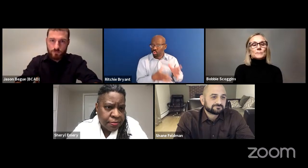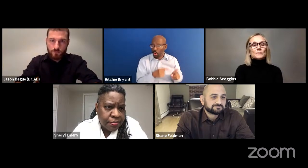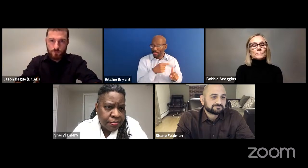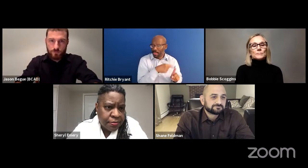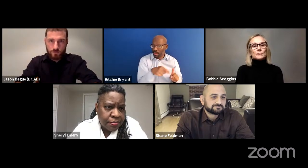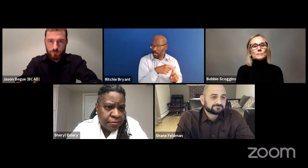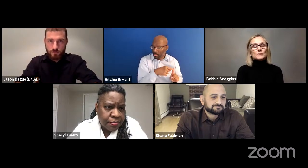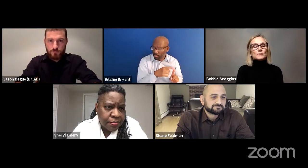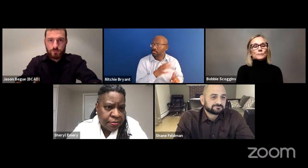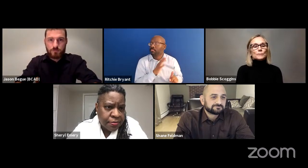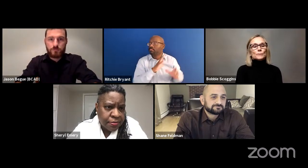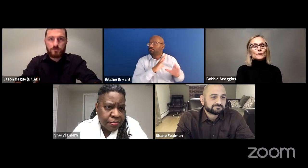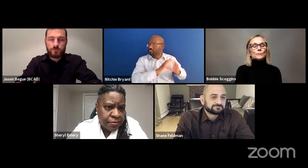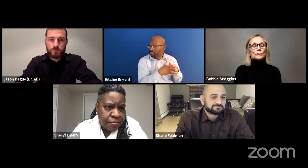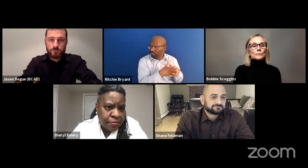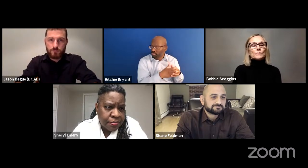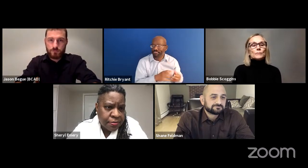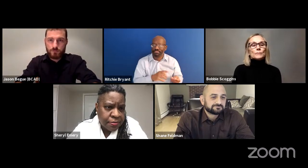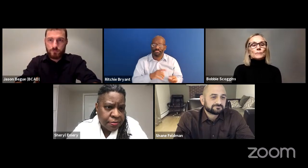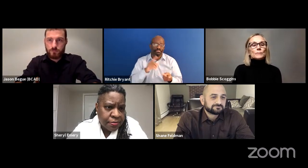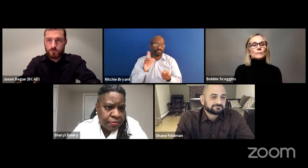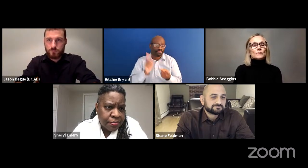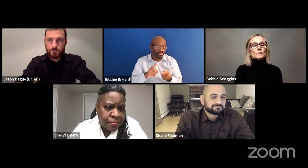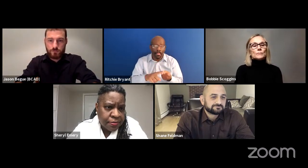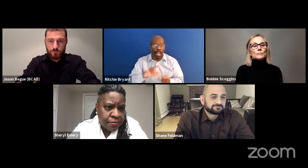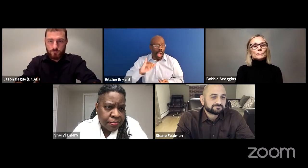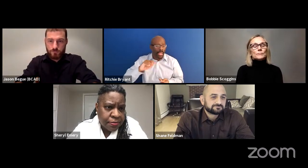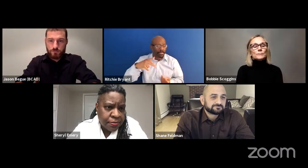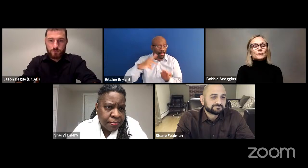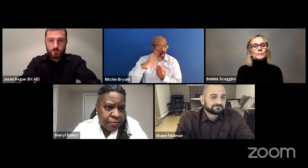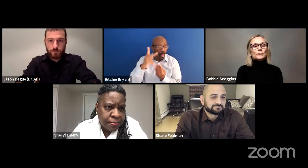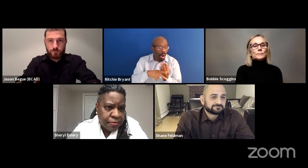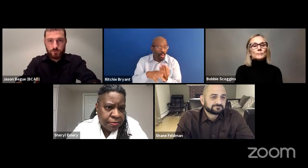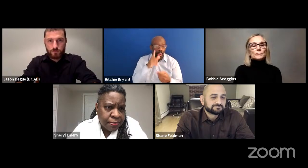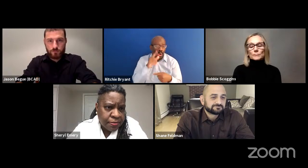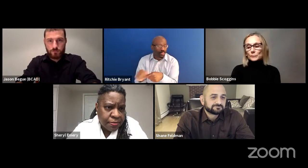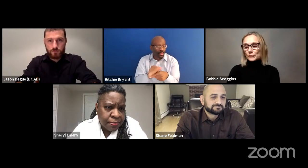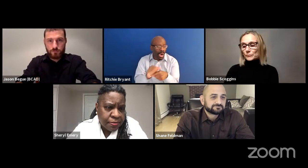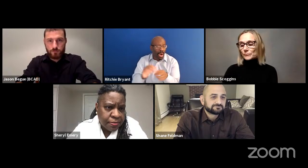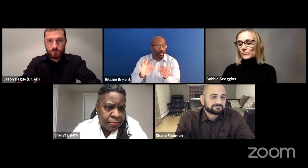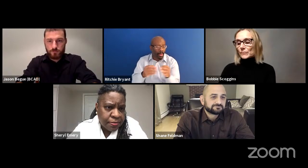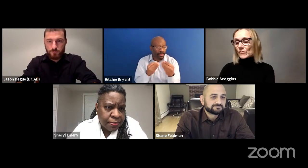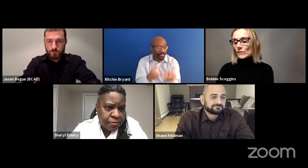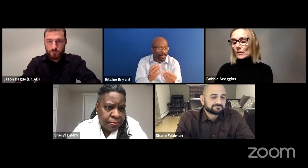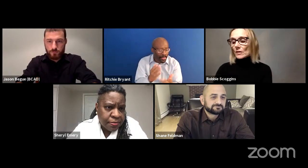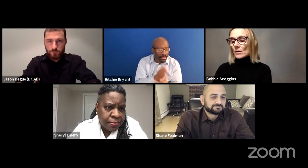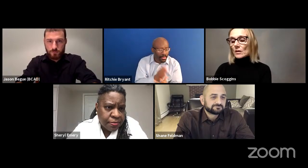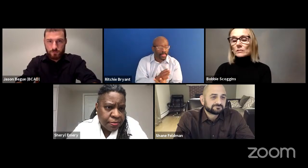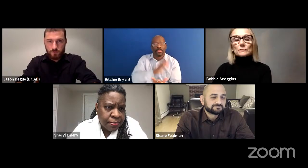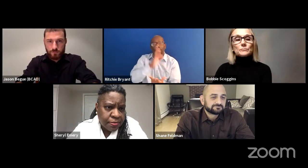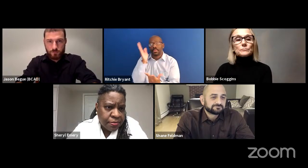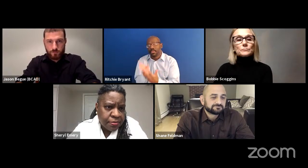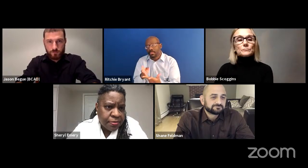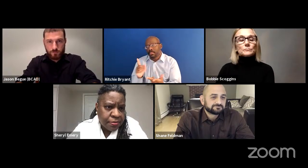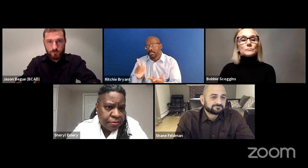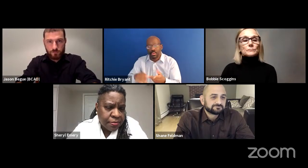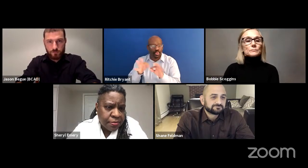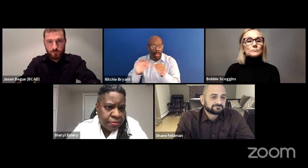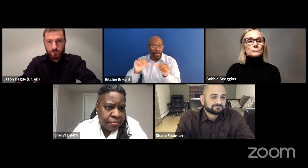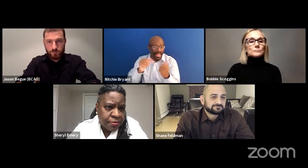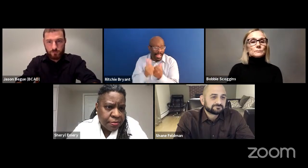within the licensure process. We need the ITP program, the interpreter trainers. You